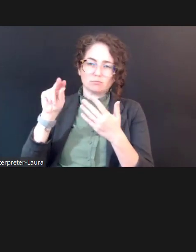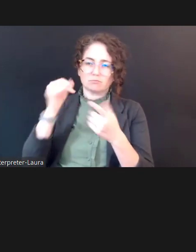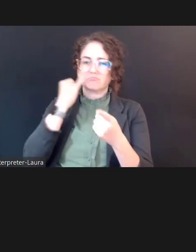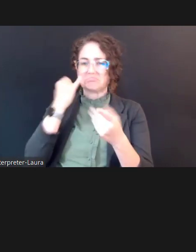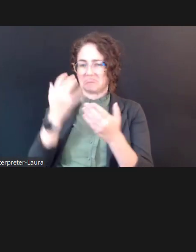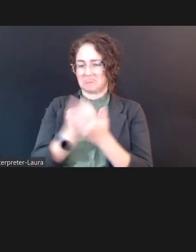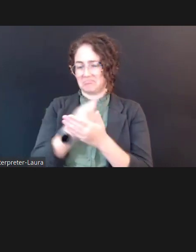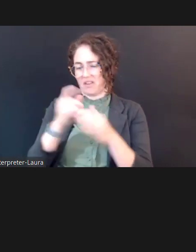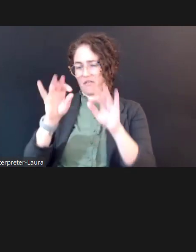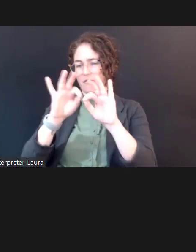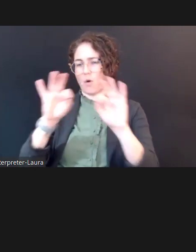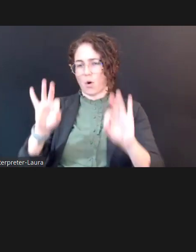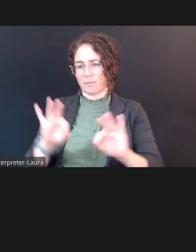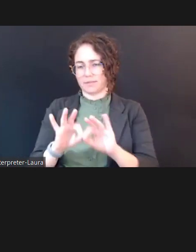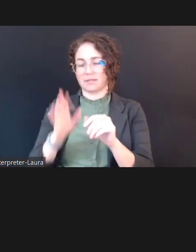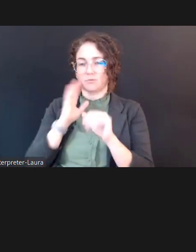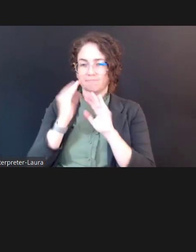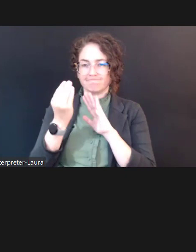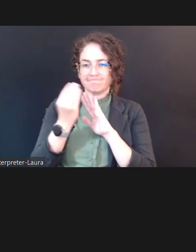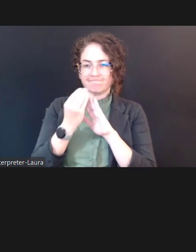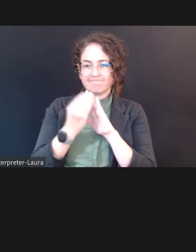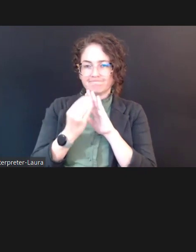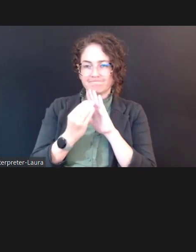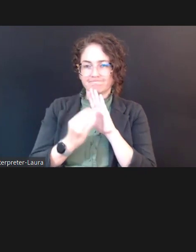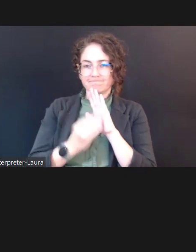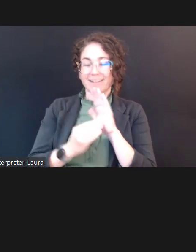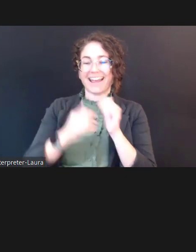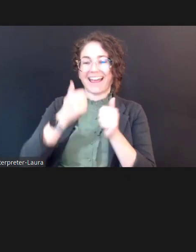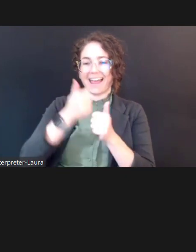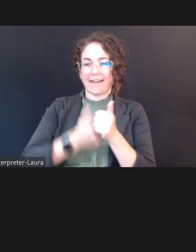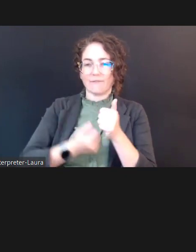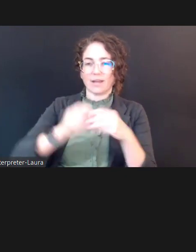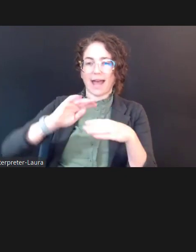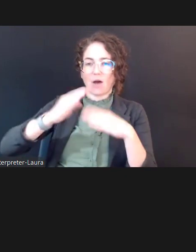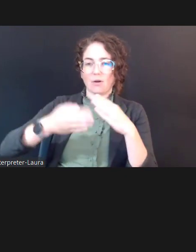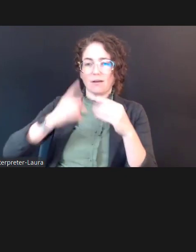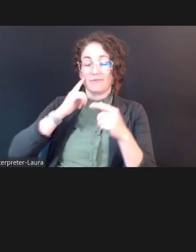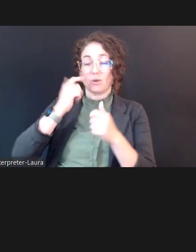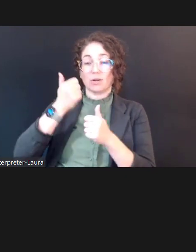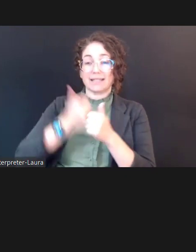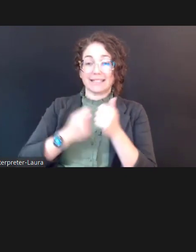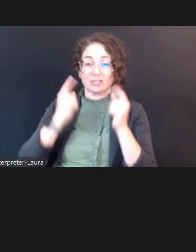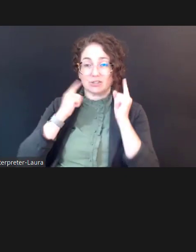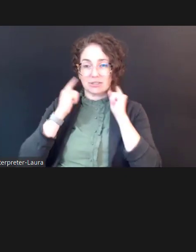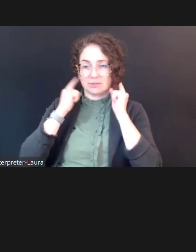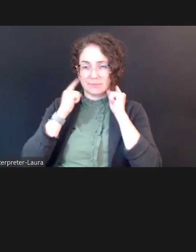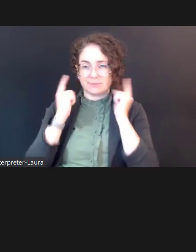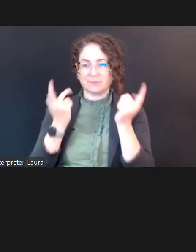You will be documenting every outcome for each ear that you're screening.